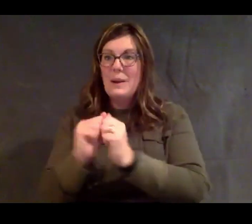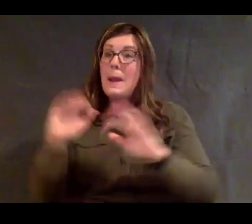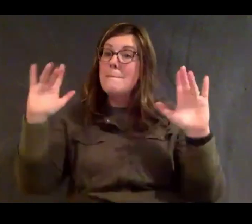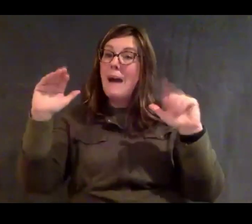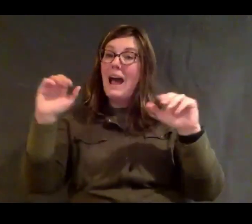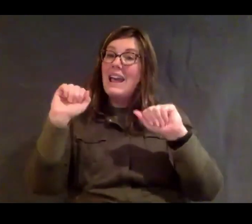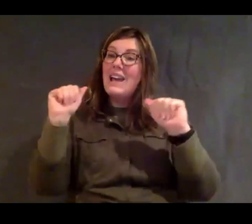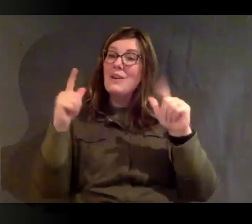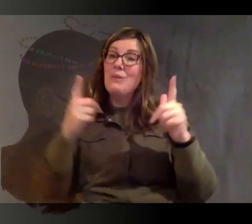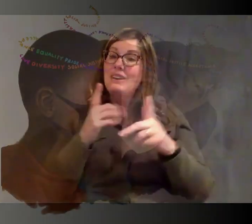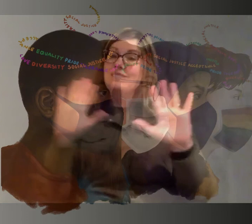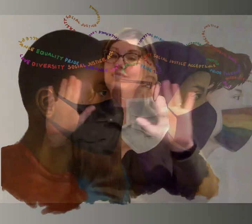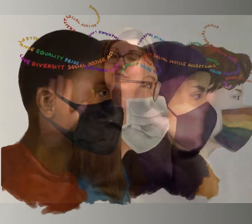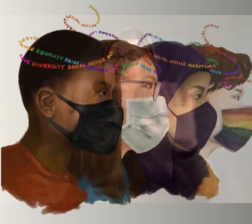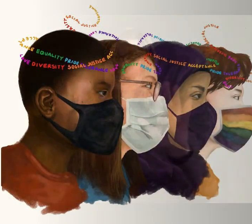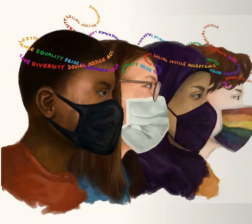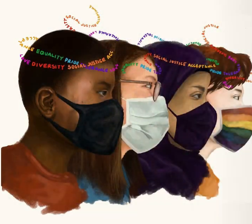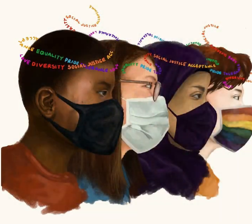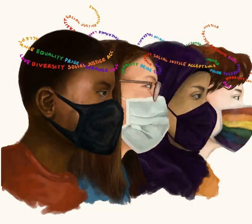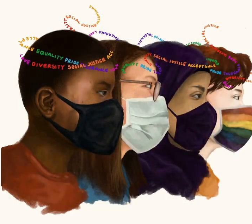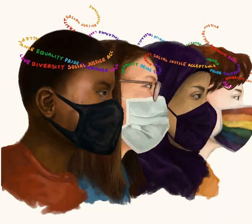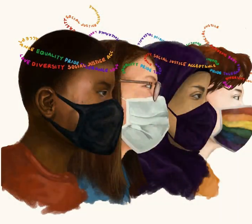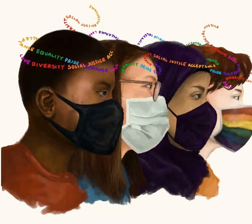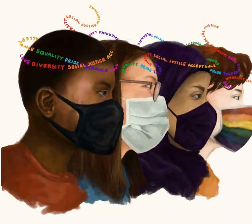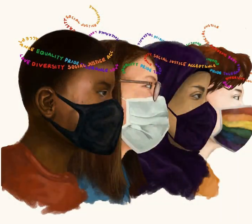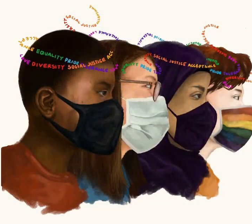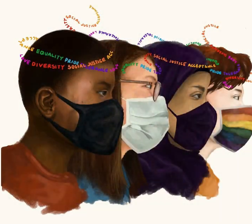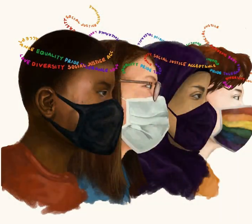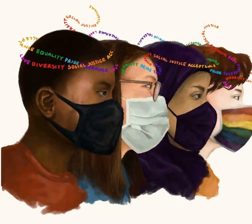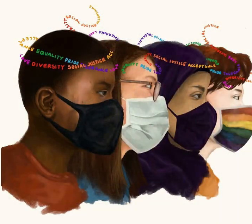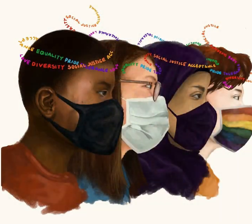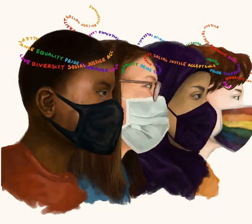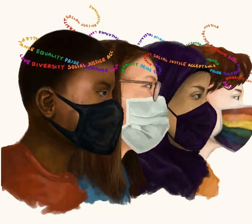conference